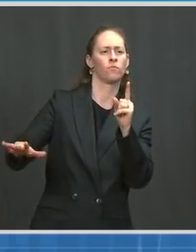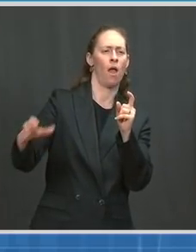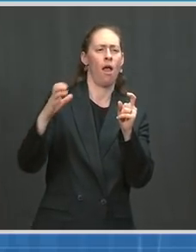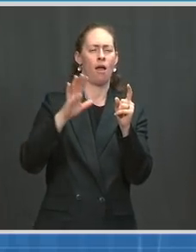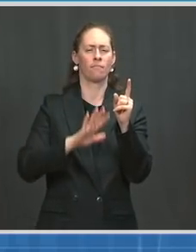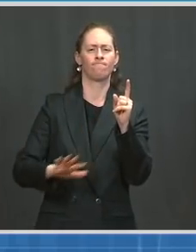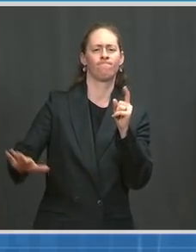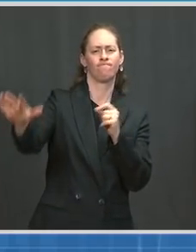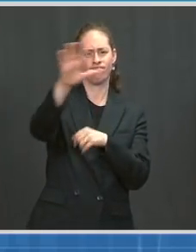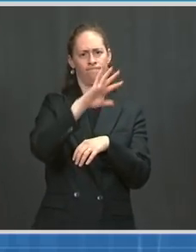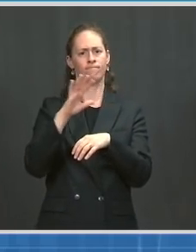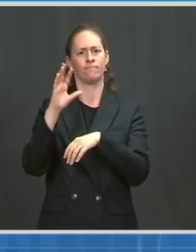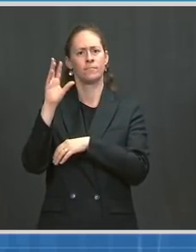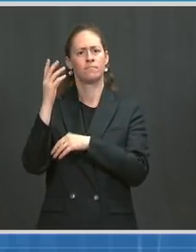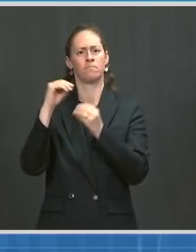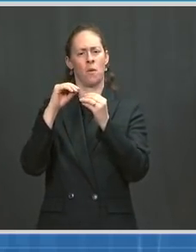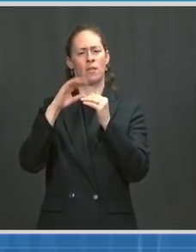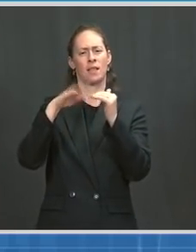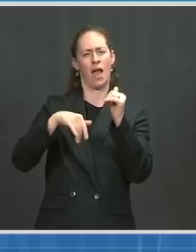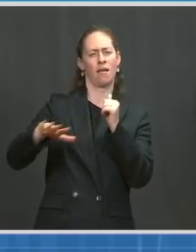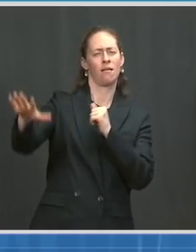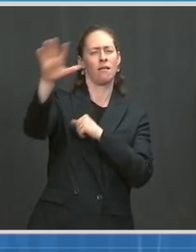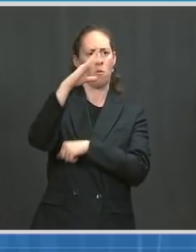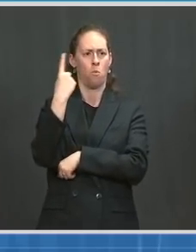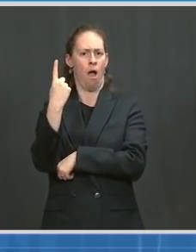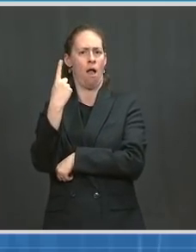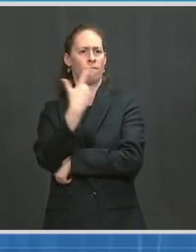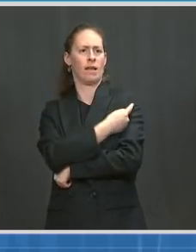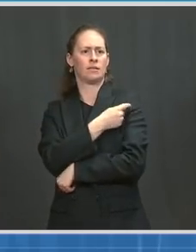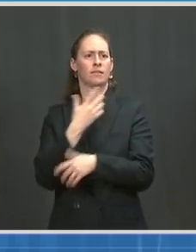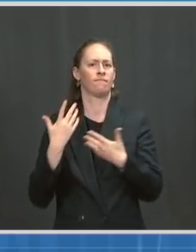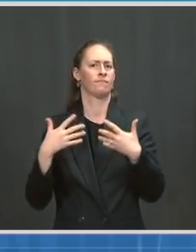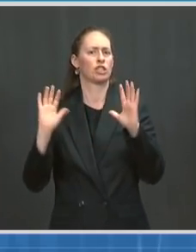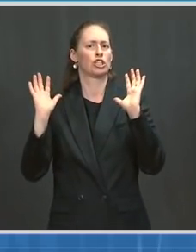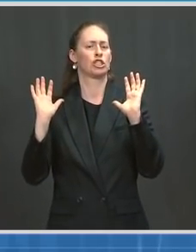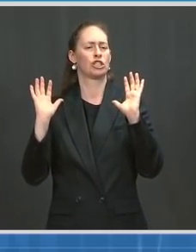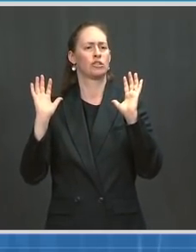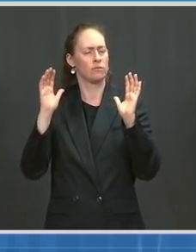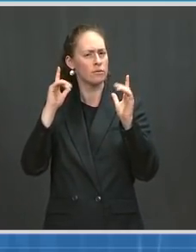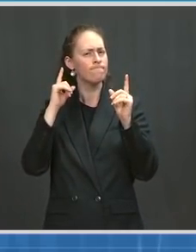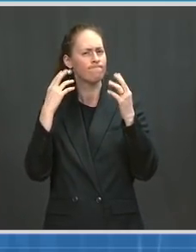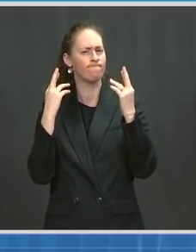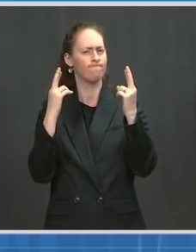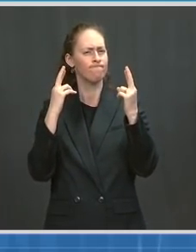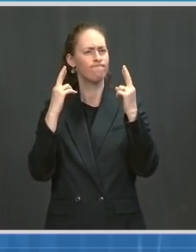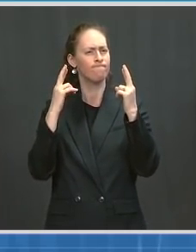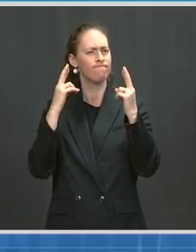The impact has been everything we could have hoped for, given the power of vaccines. Across the country,